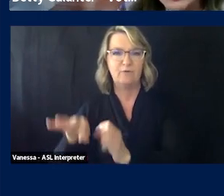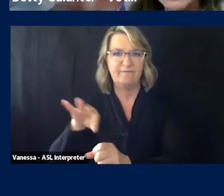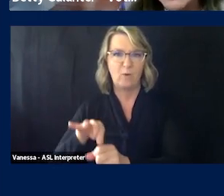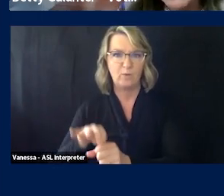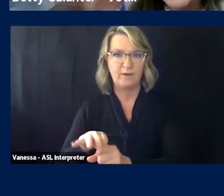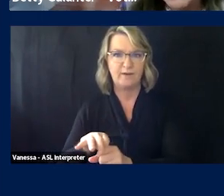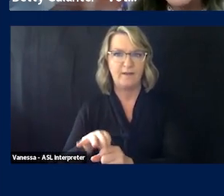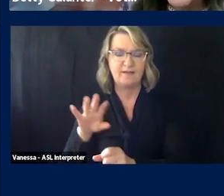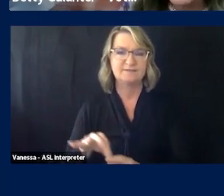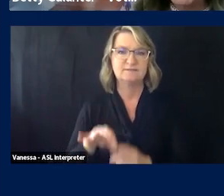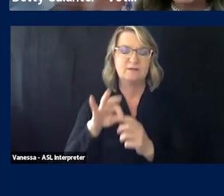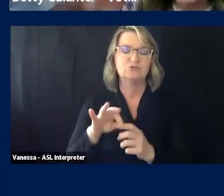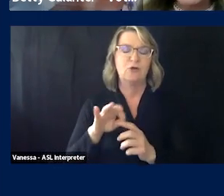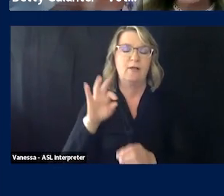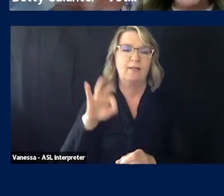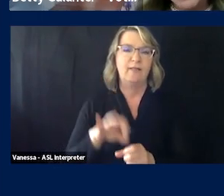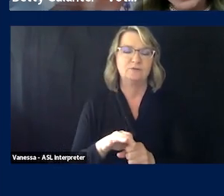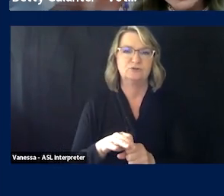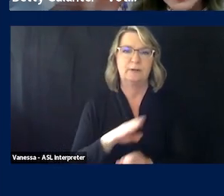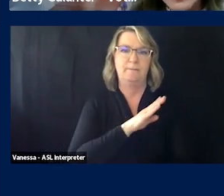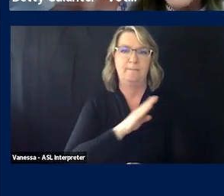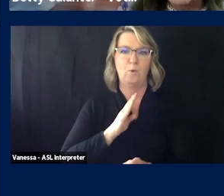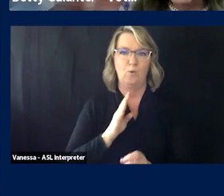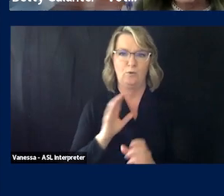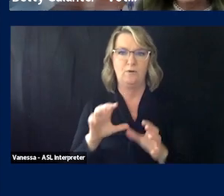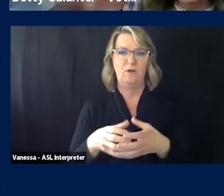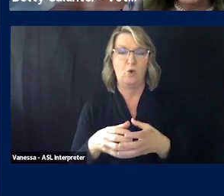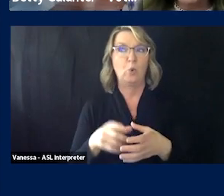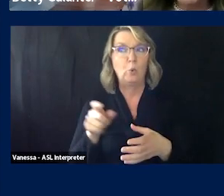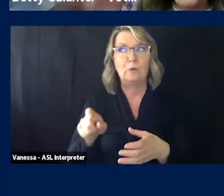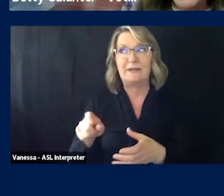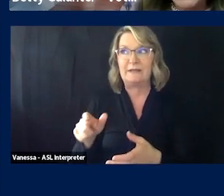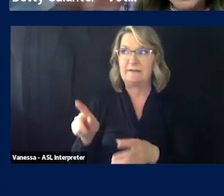August when we're going to talk about accessible voting and our special election board services